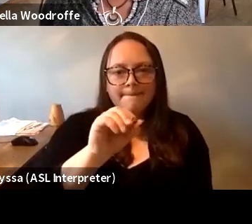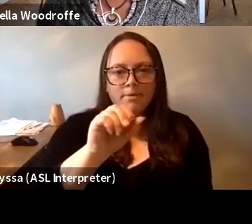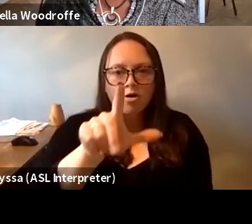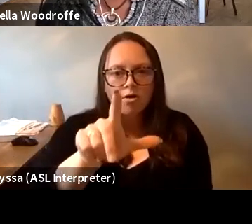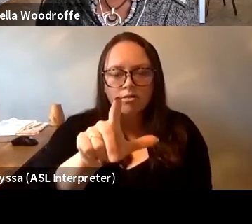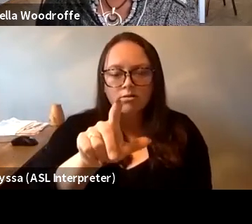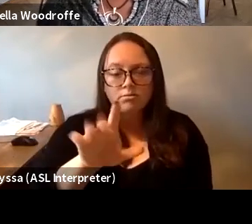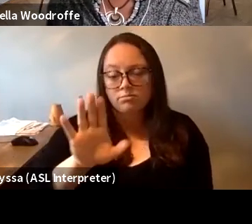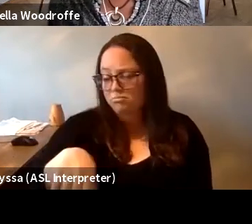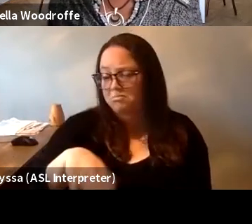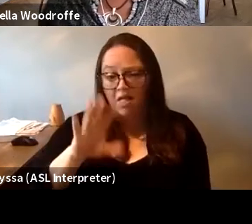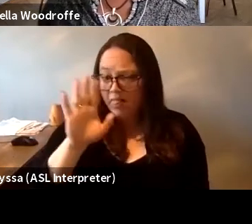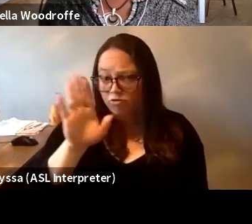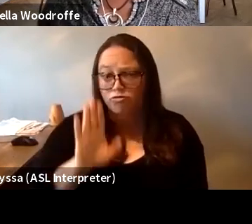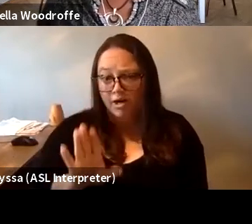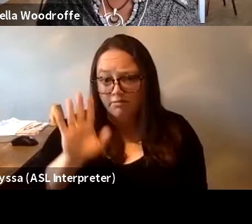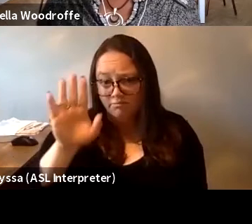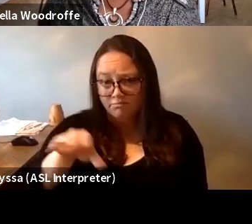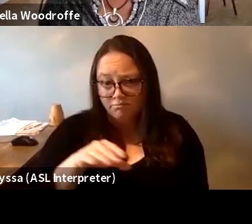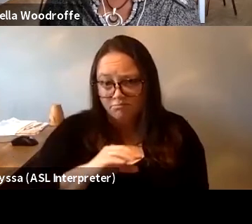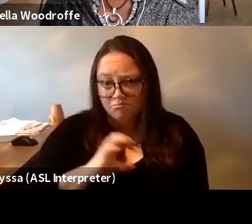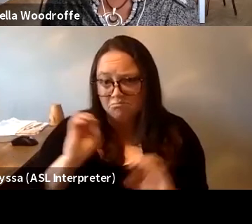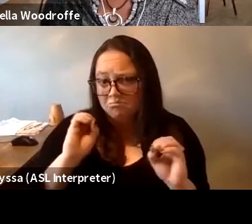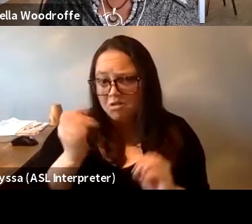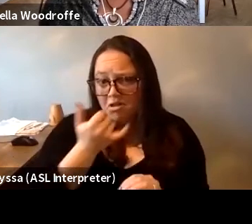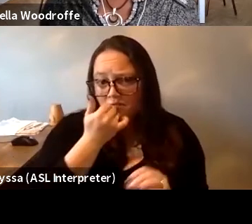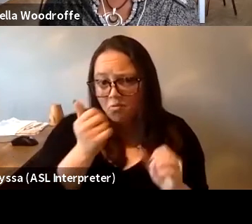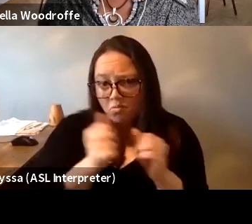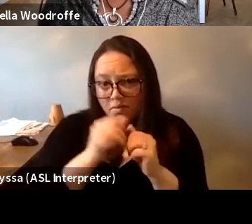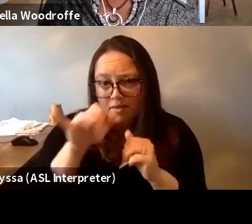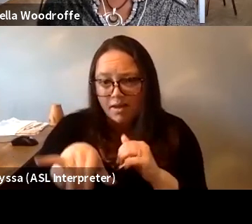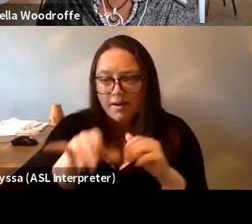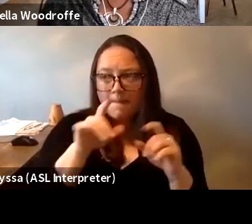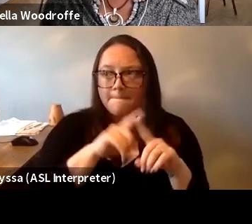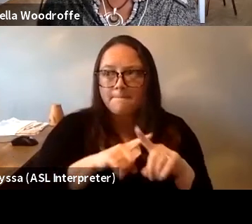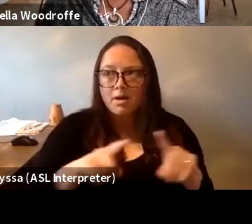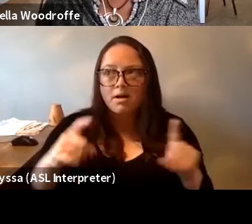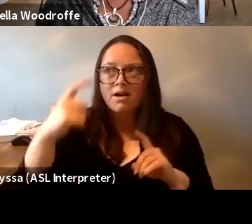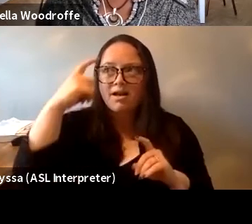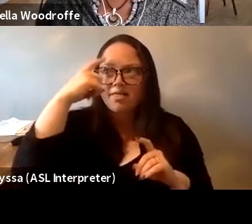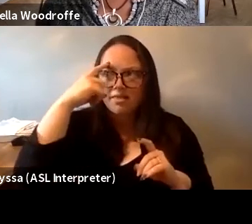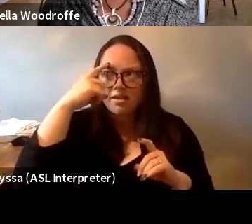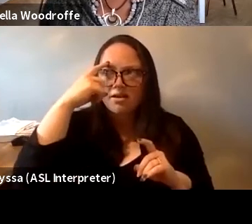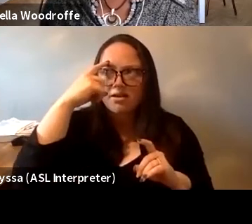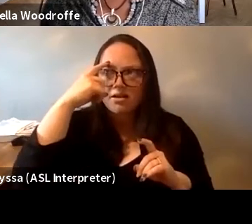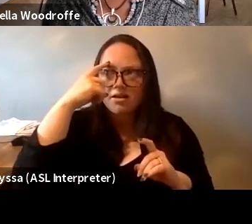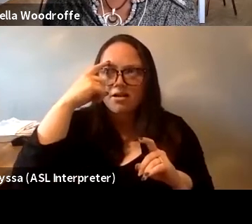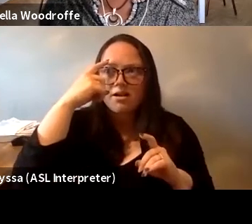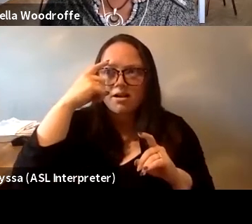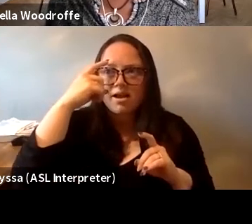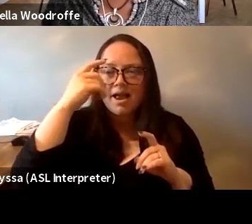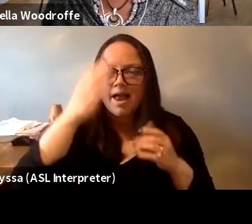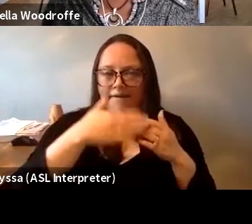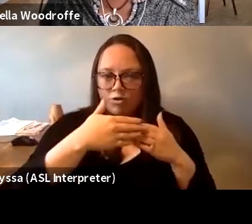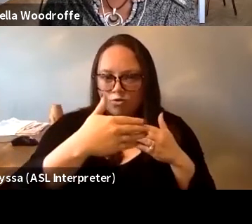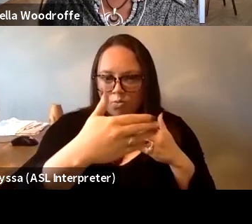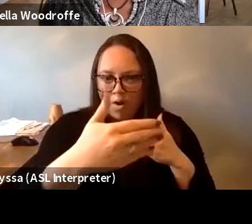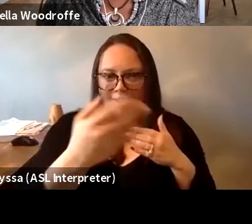There's, there's nothing wrong with that. But I think after a while, if we don't change our perspective of things, no matter